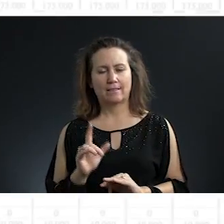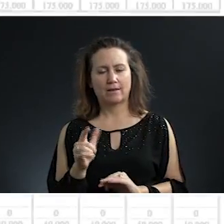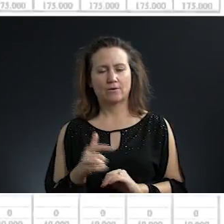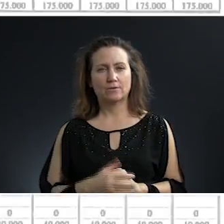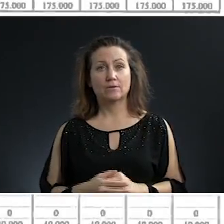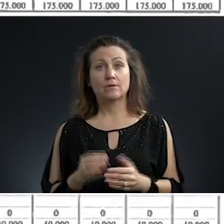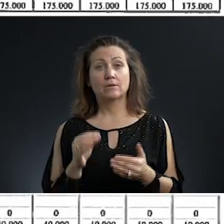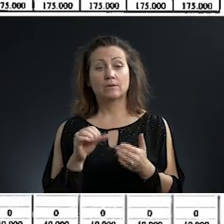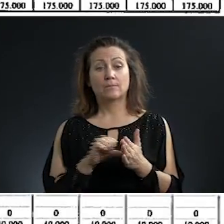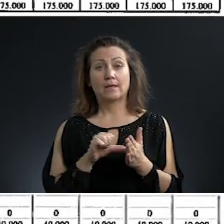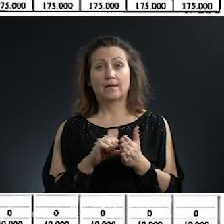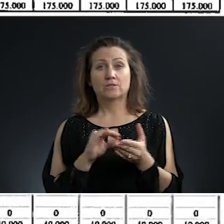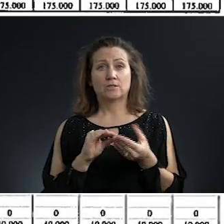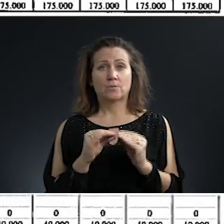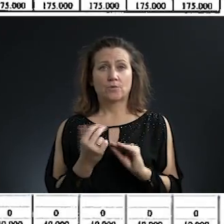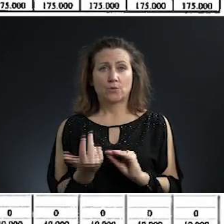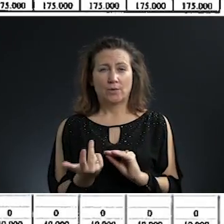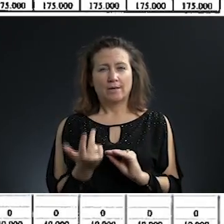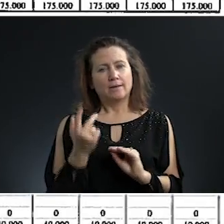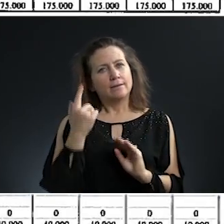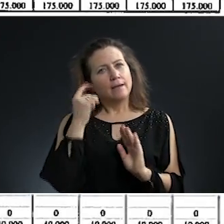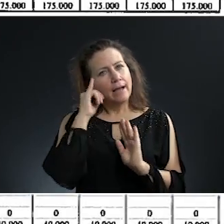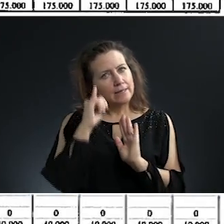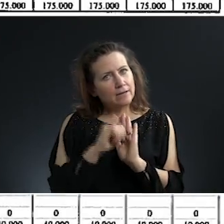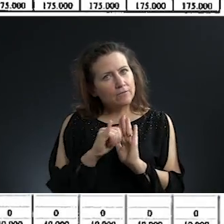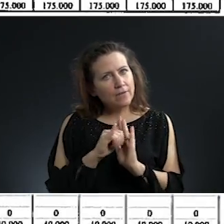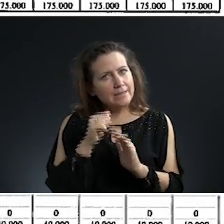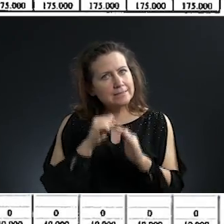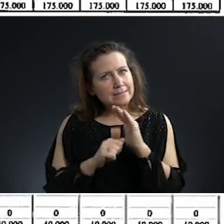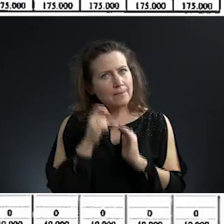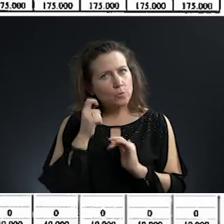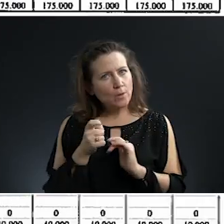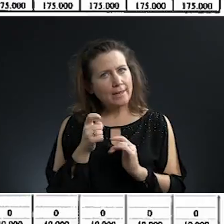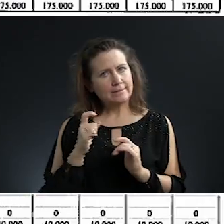page number three identifies the sub grants that the Council [has] awarded